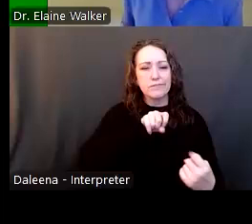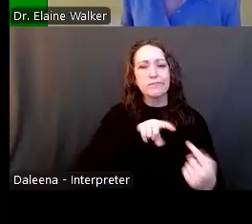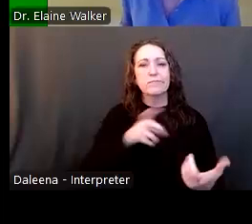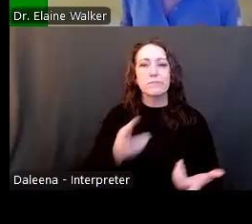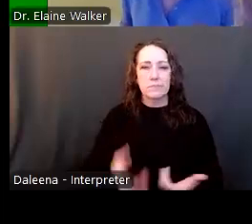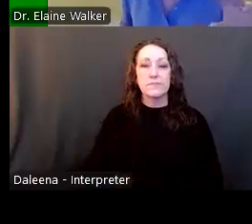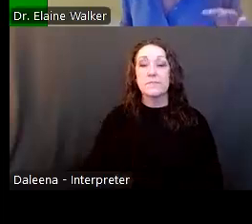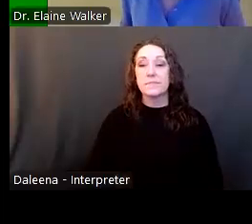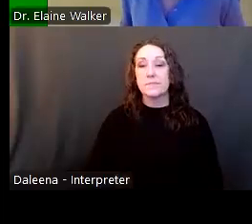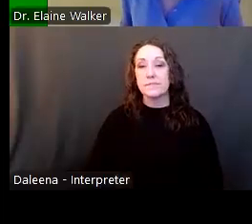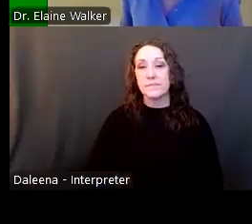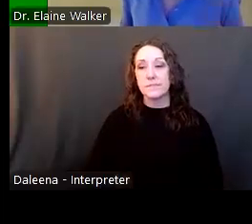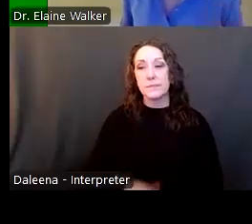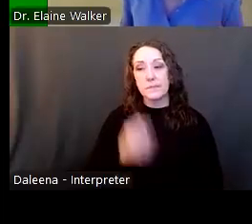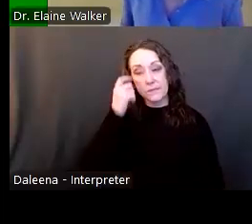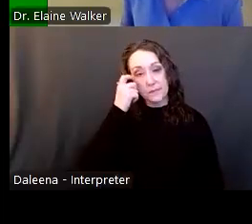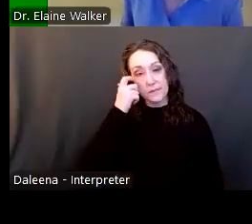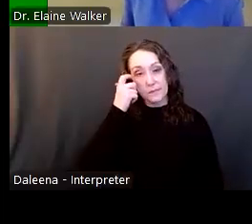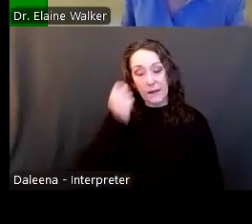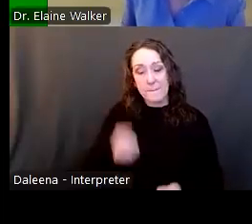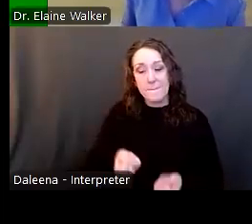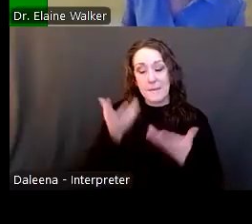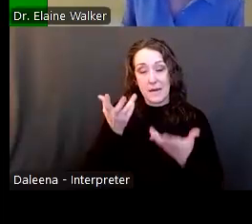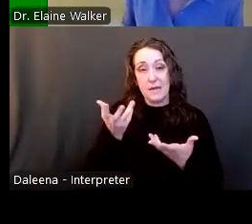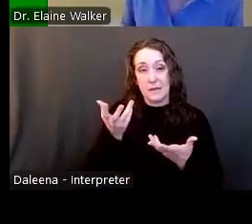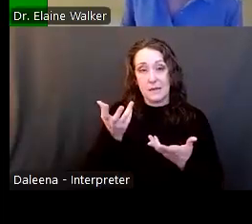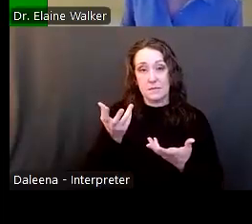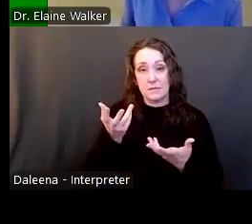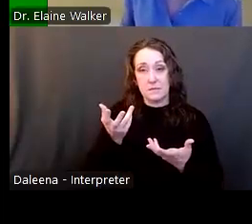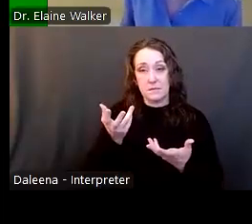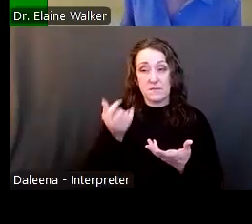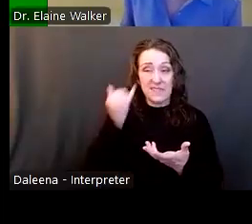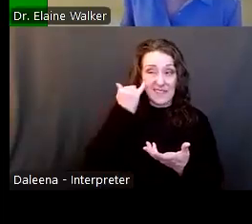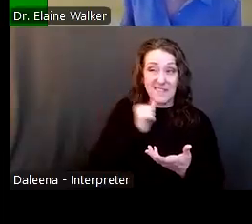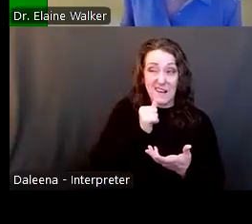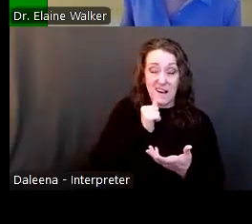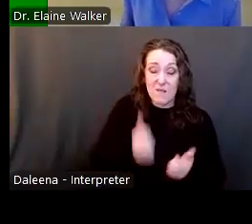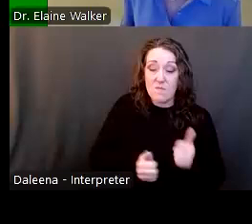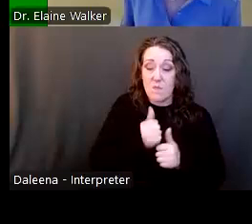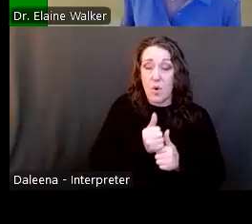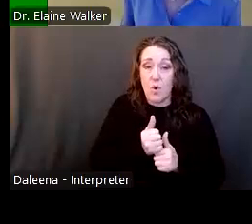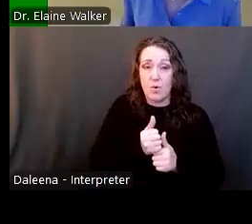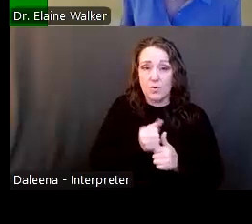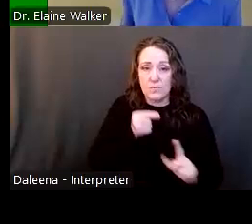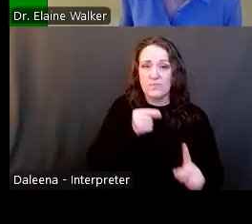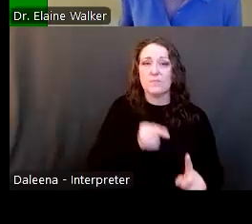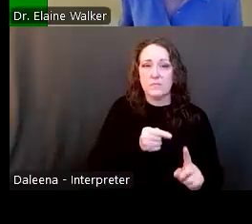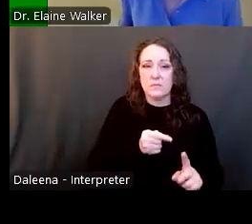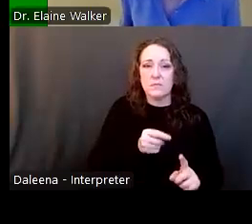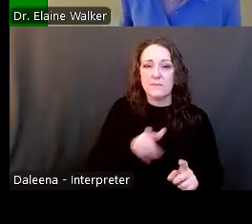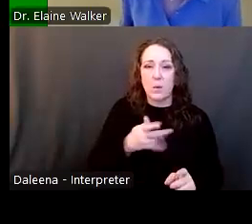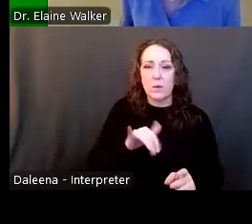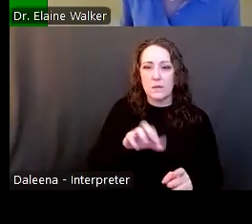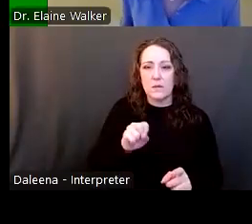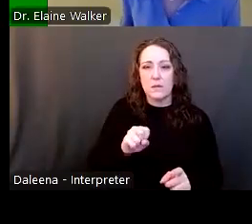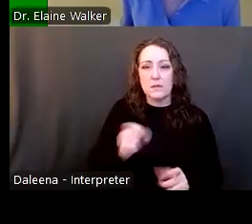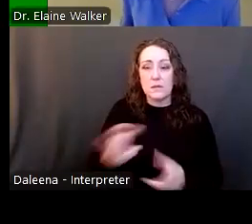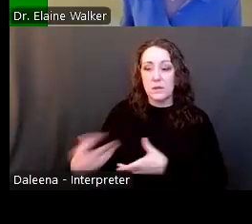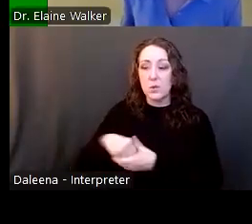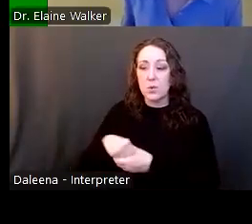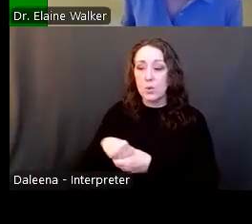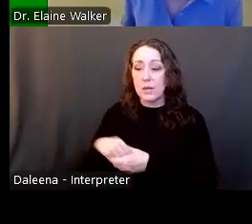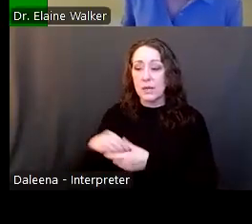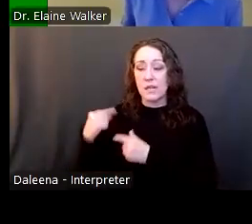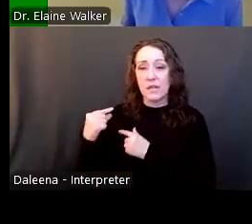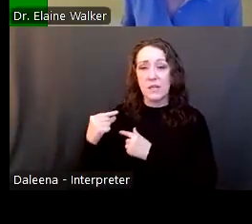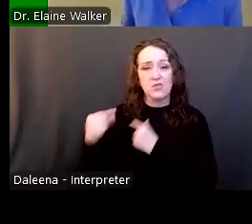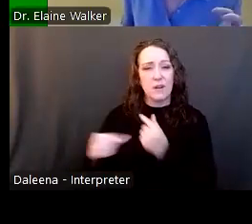and many if not most R risk factors for psychosis including genetic risk factors